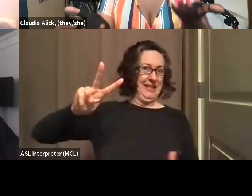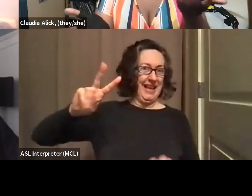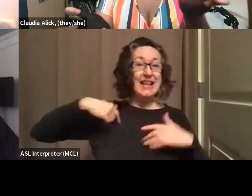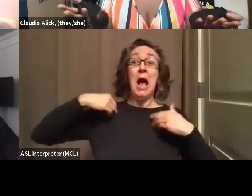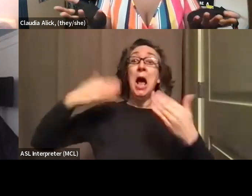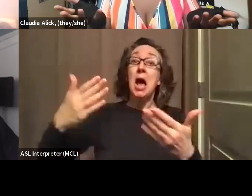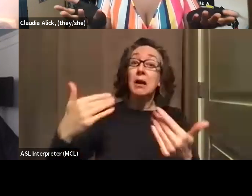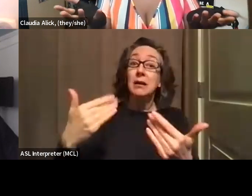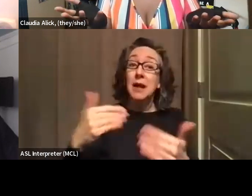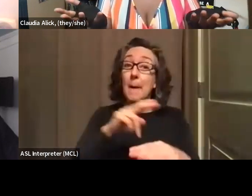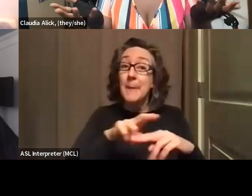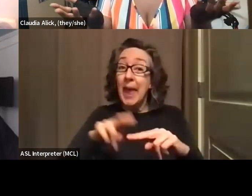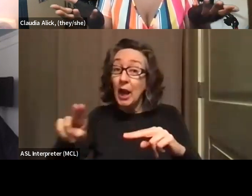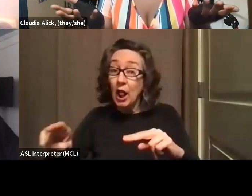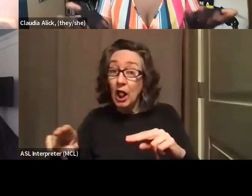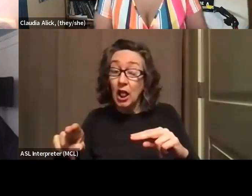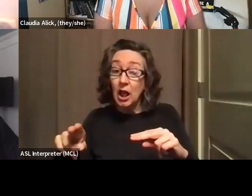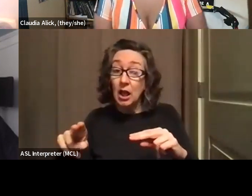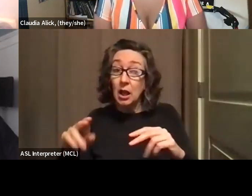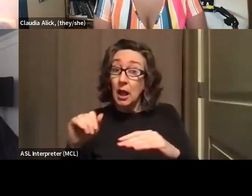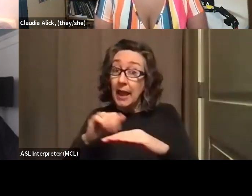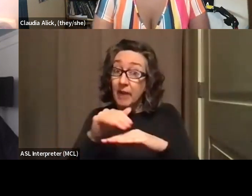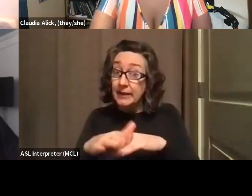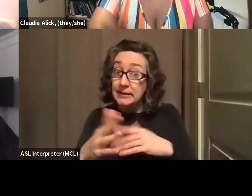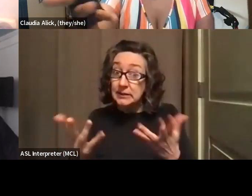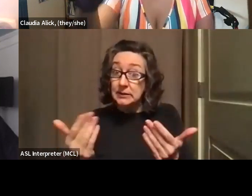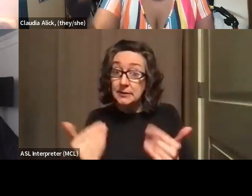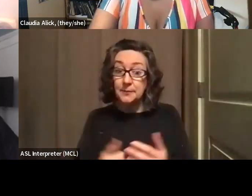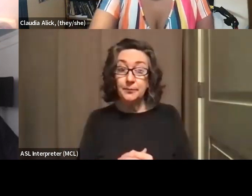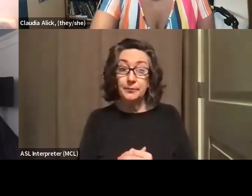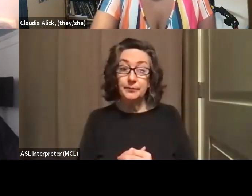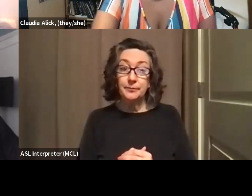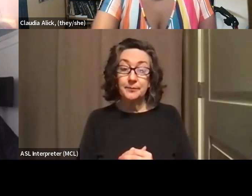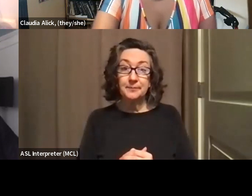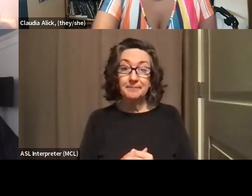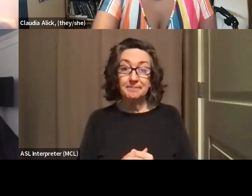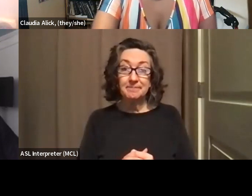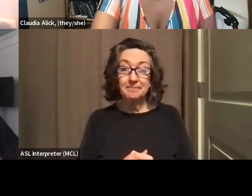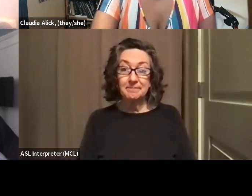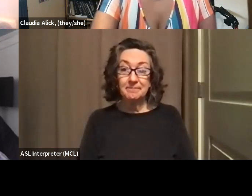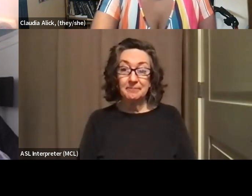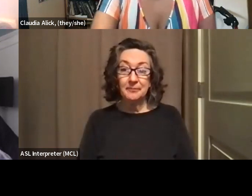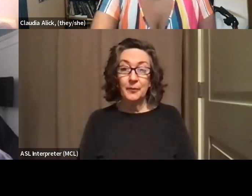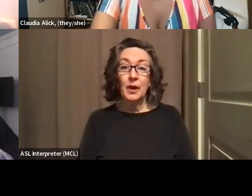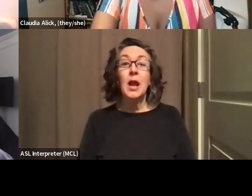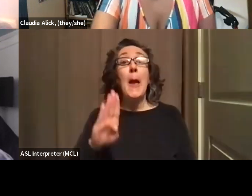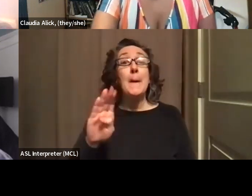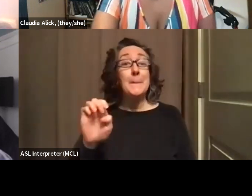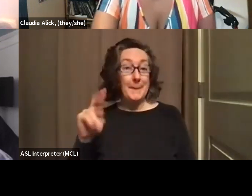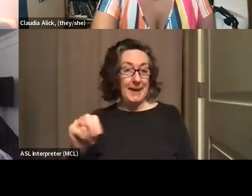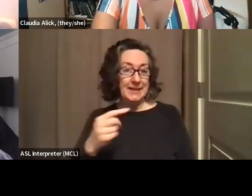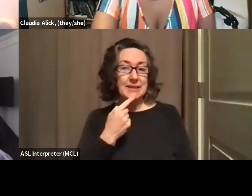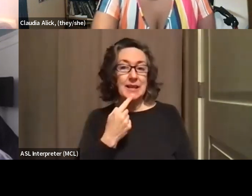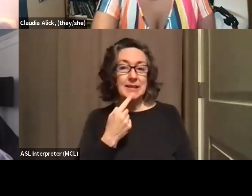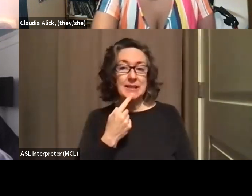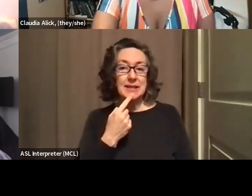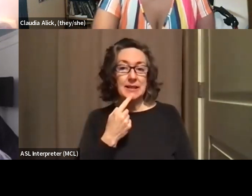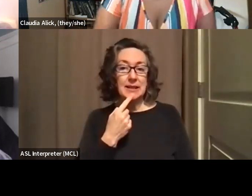For me, looking at the concept from the initial stage.